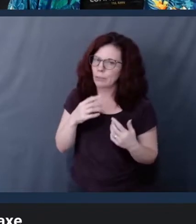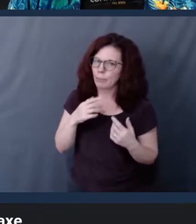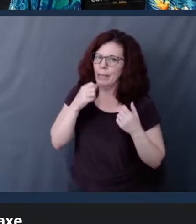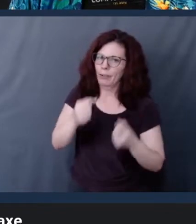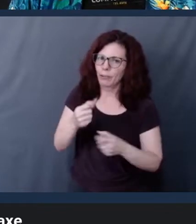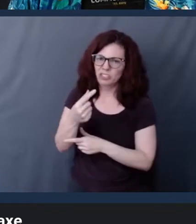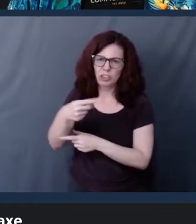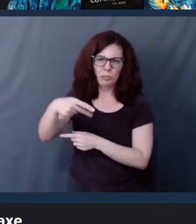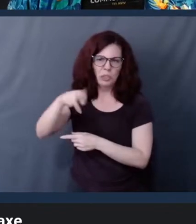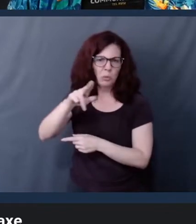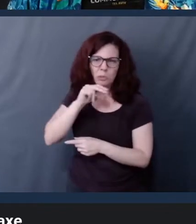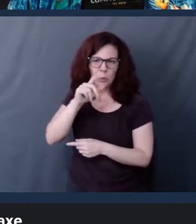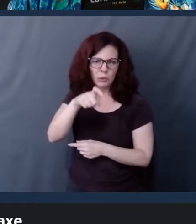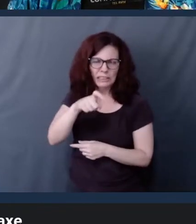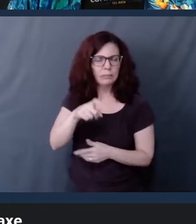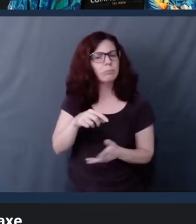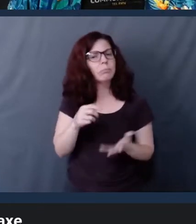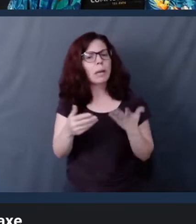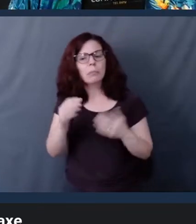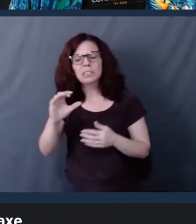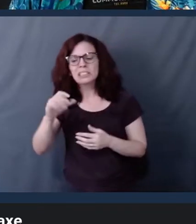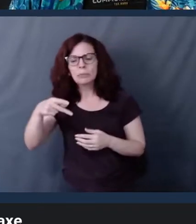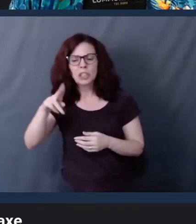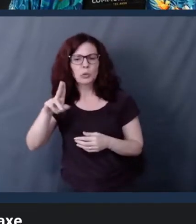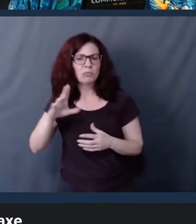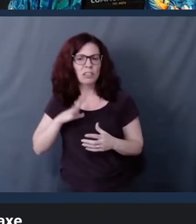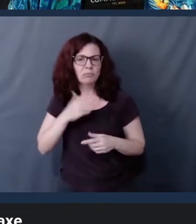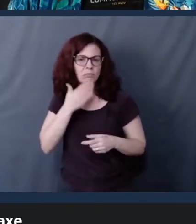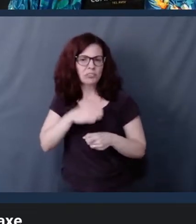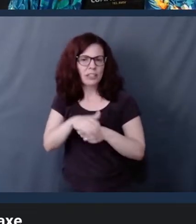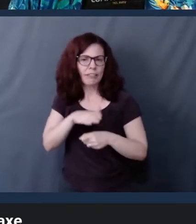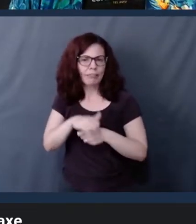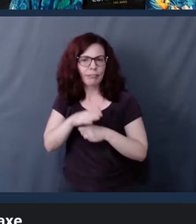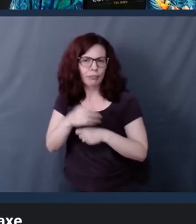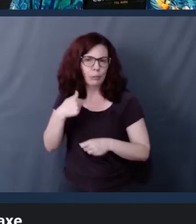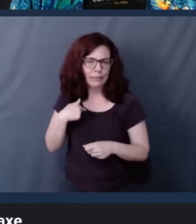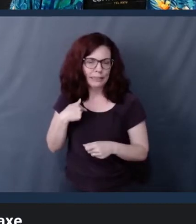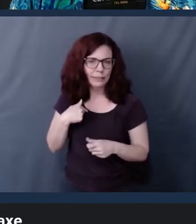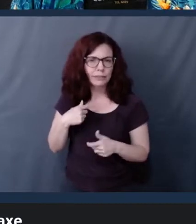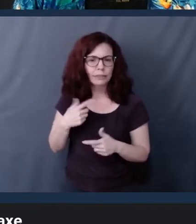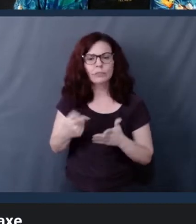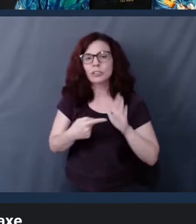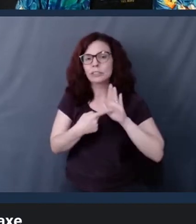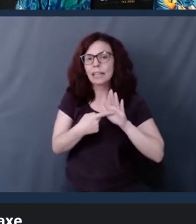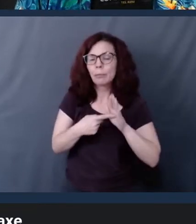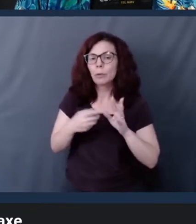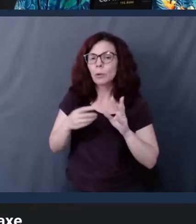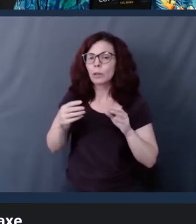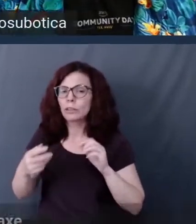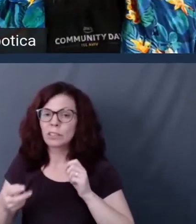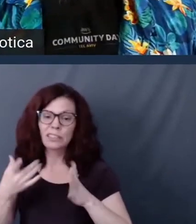like I'm okay with like even a CPU based Panorama appliance, for example, it is significantly cheaper, and so on and so forth.